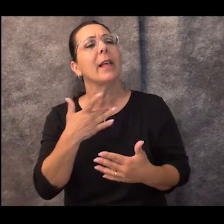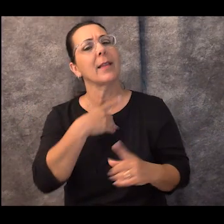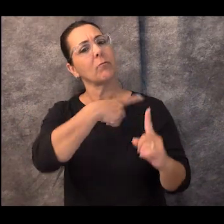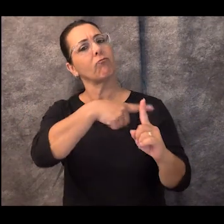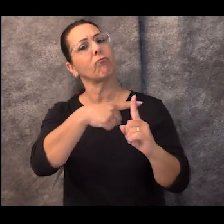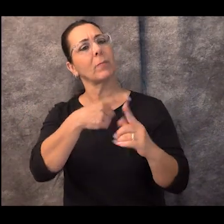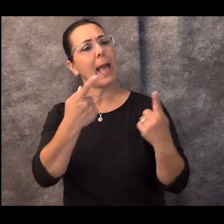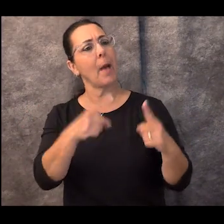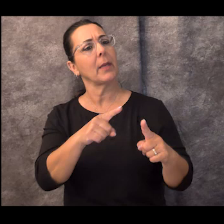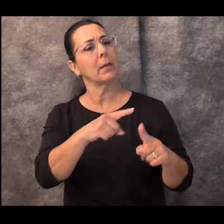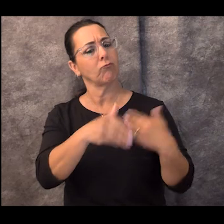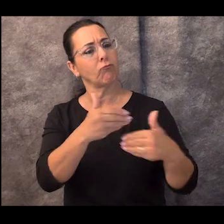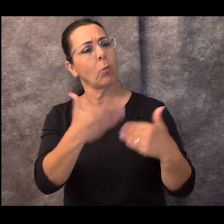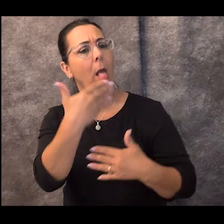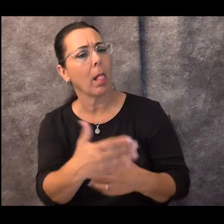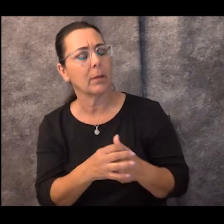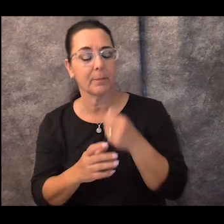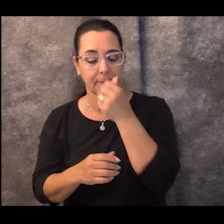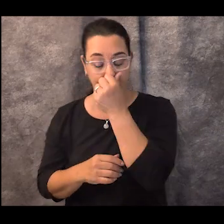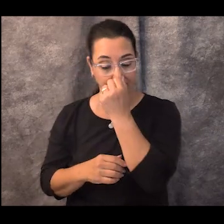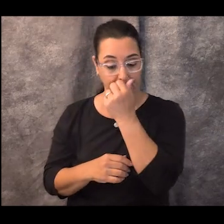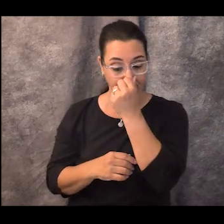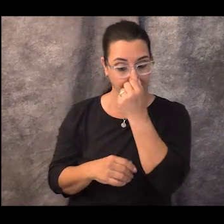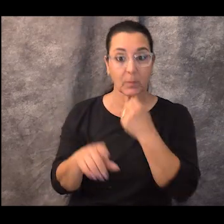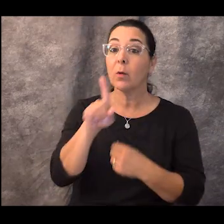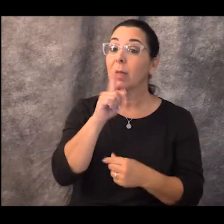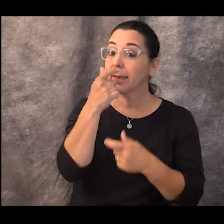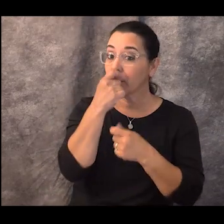(Michelle) That's a actually really interesting question, Eric, because it's so